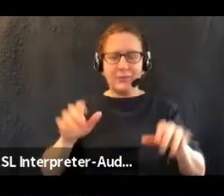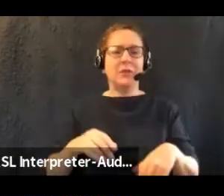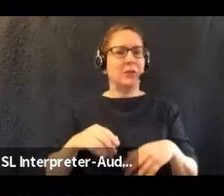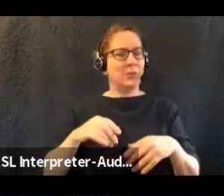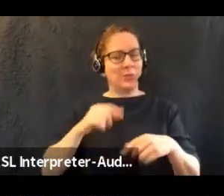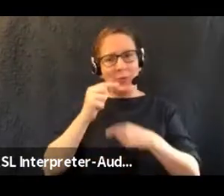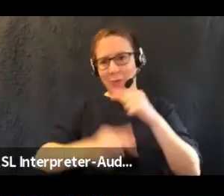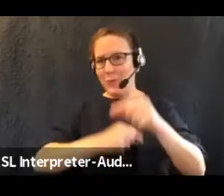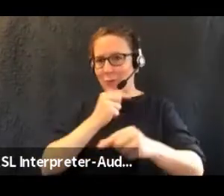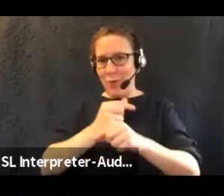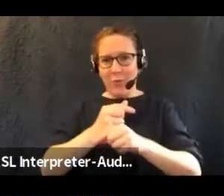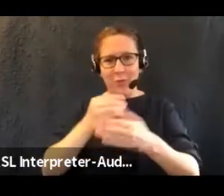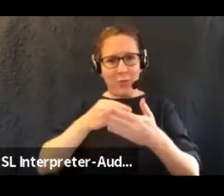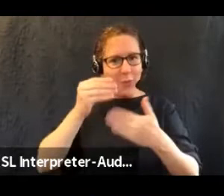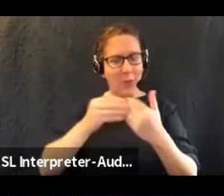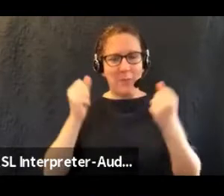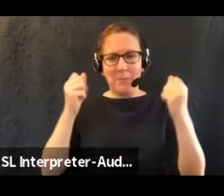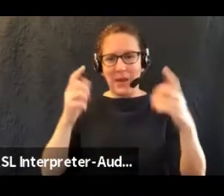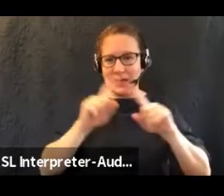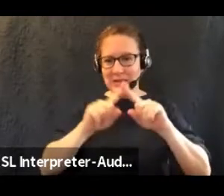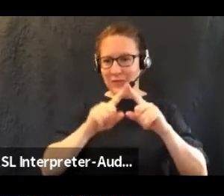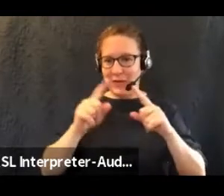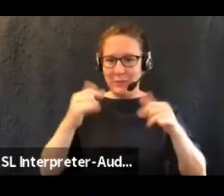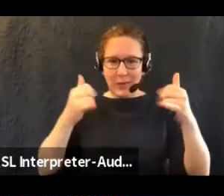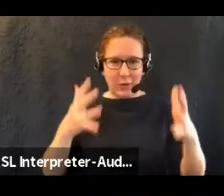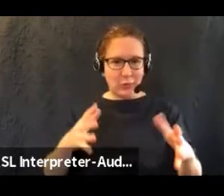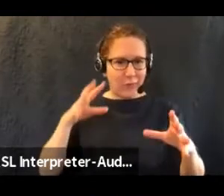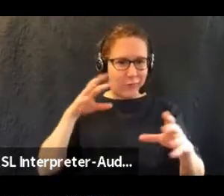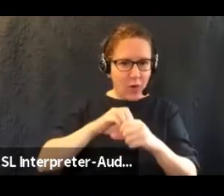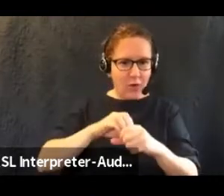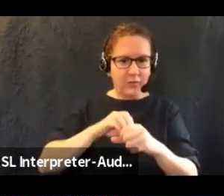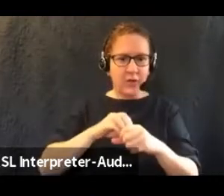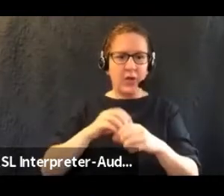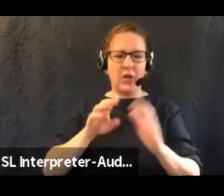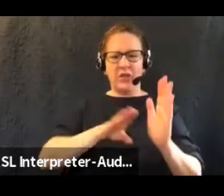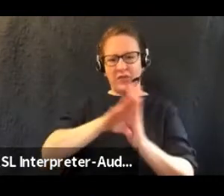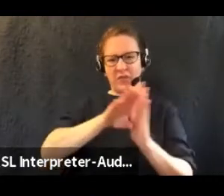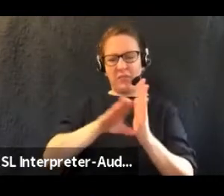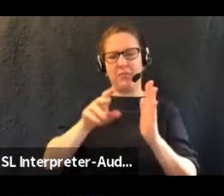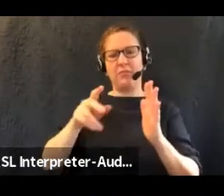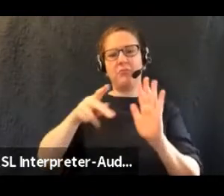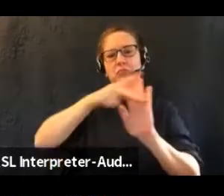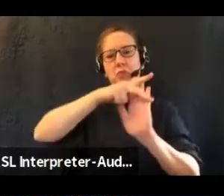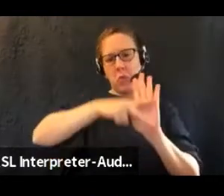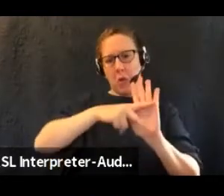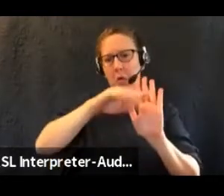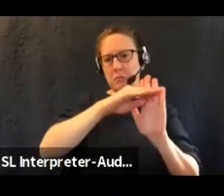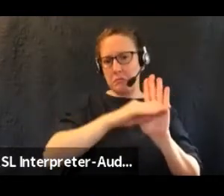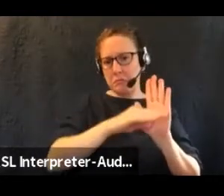involved, we've developed a protocol that says: How do we go about asking questions